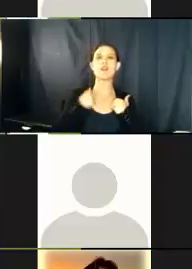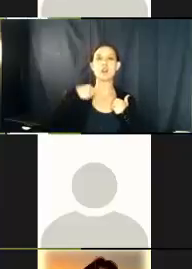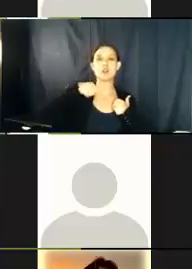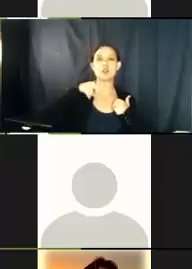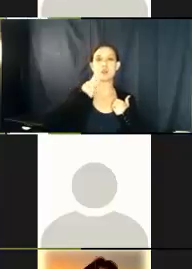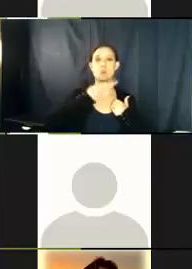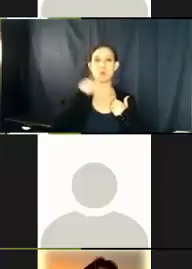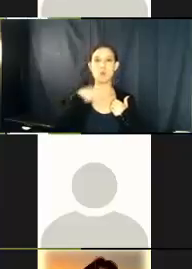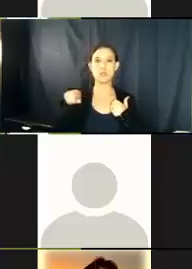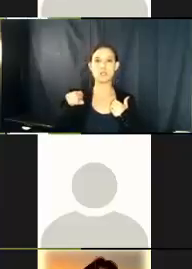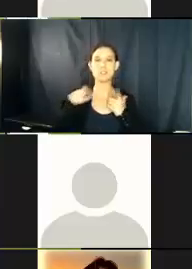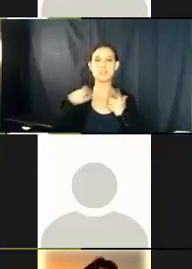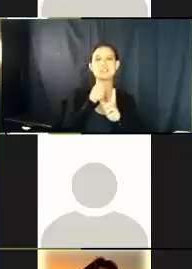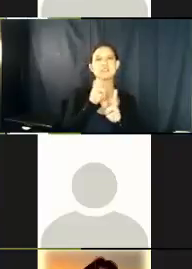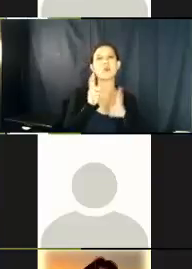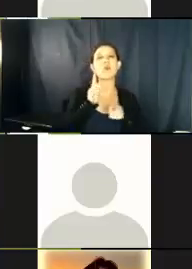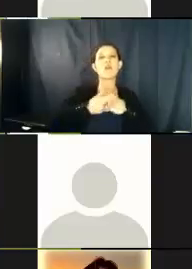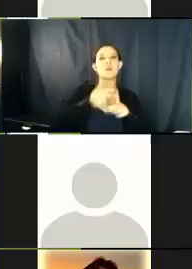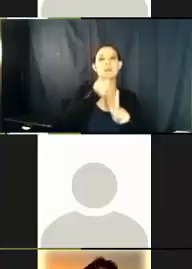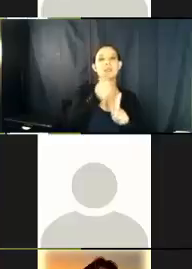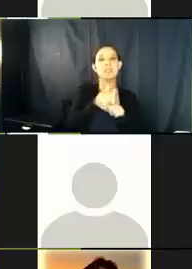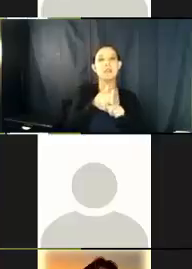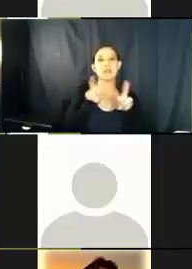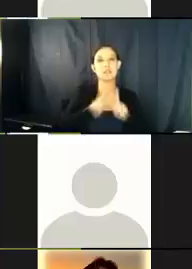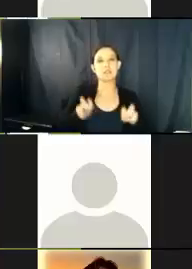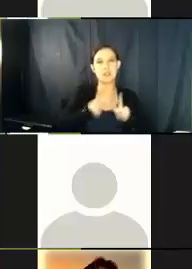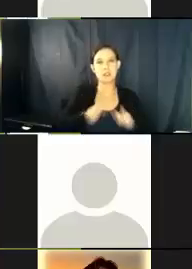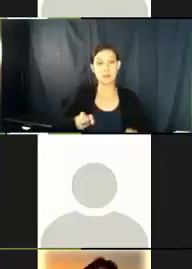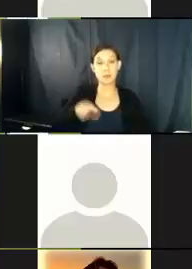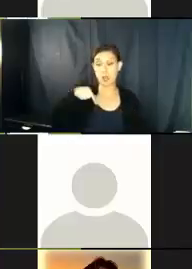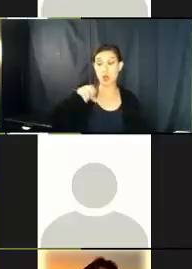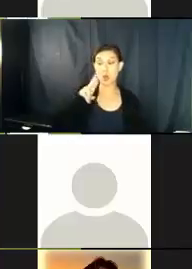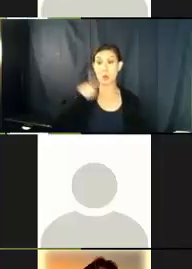we call self-assessment so someone's going to take a quiz but there's no grade attached to this quiz.